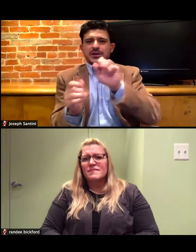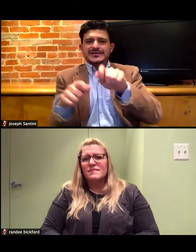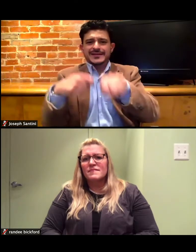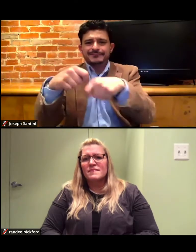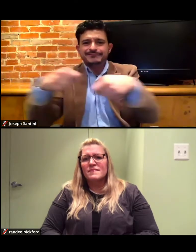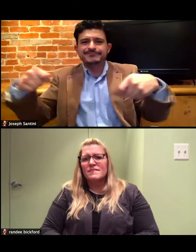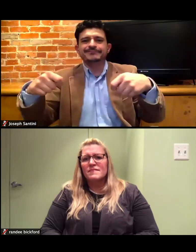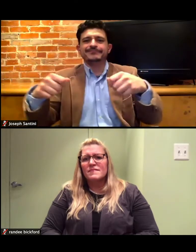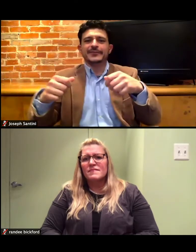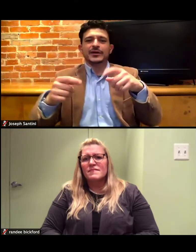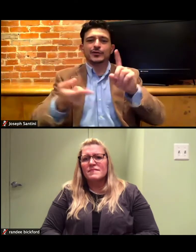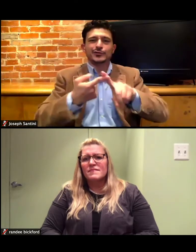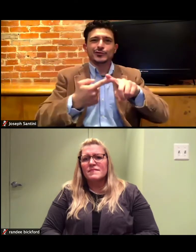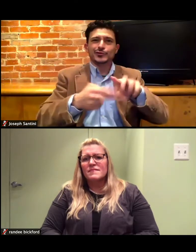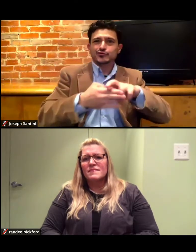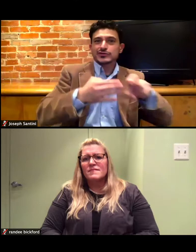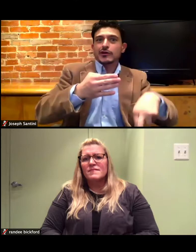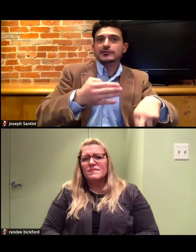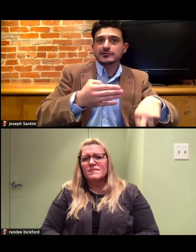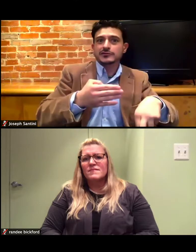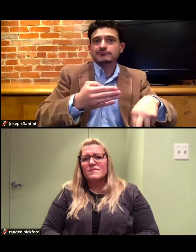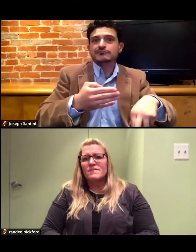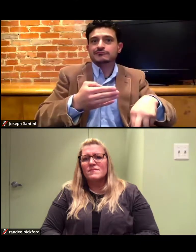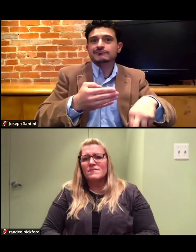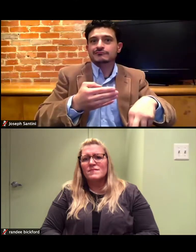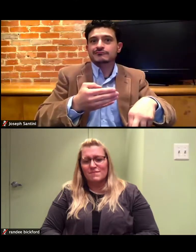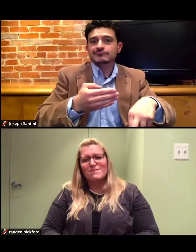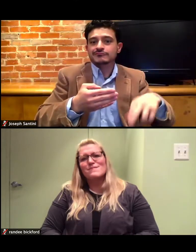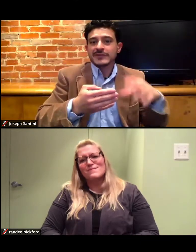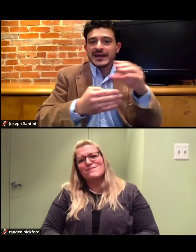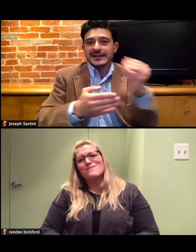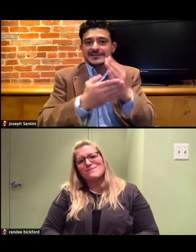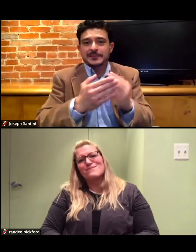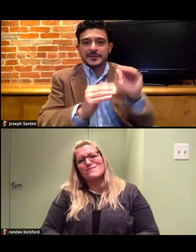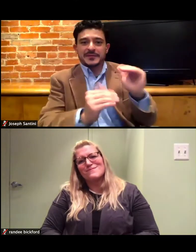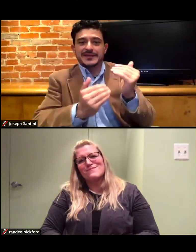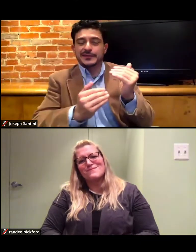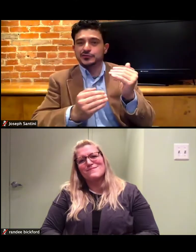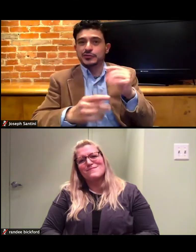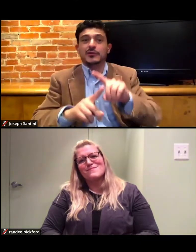I'm wondering how we can teach lessons that the choices can be tied to the results